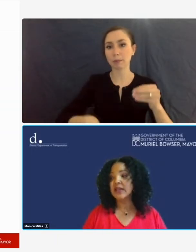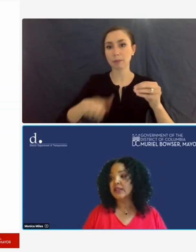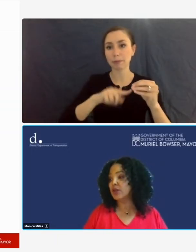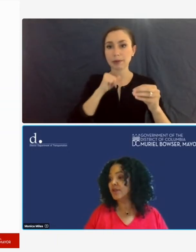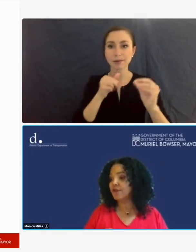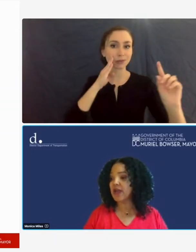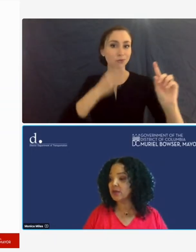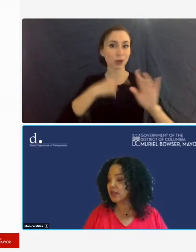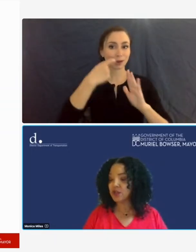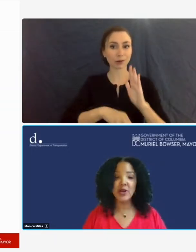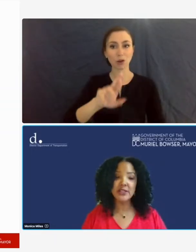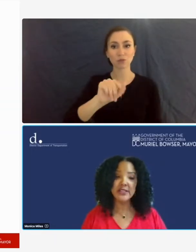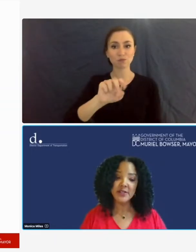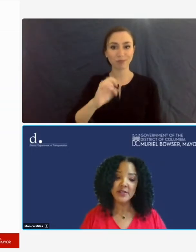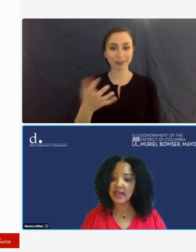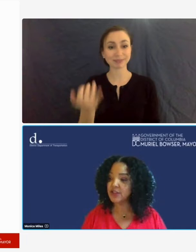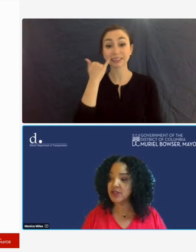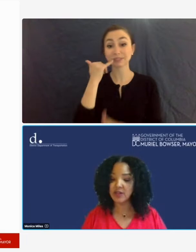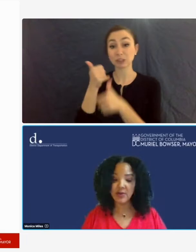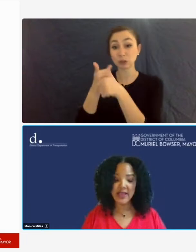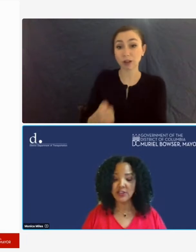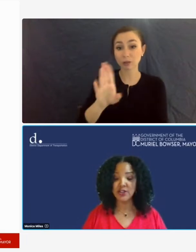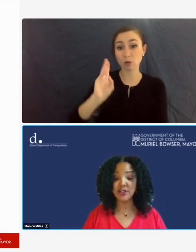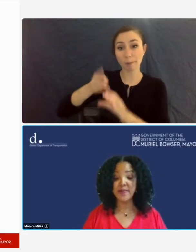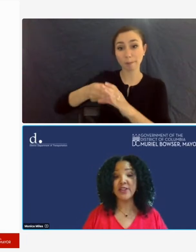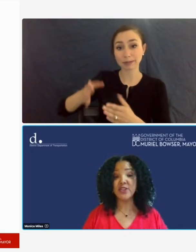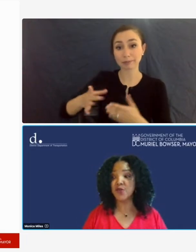so if you're following in your participants guide you can go ahead and turn to page four